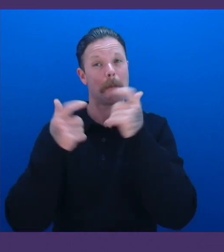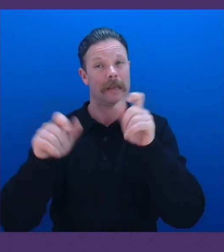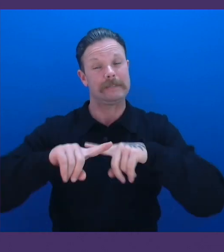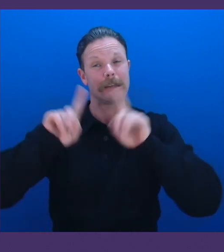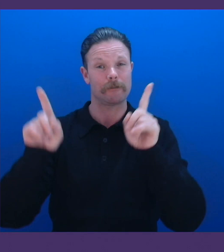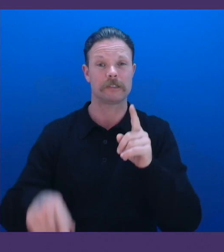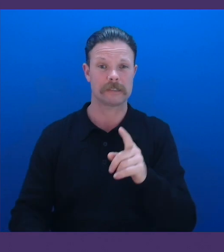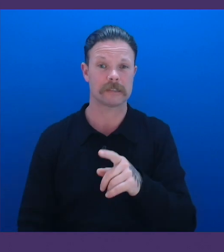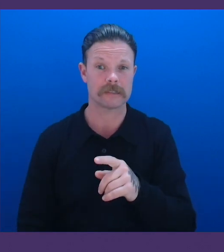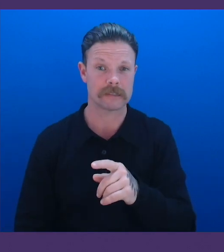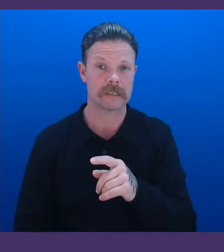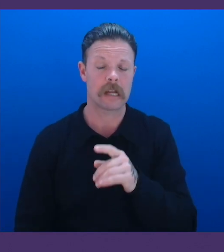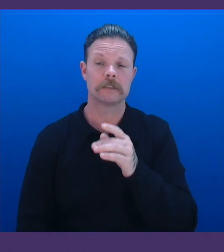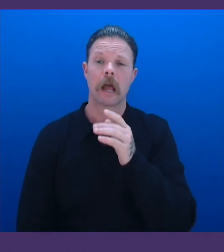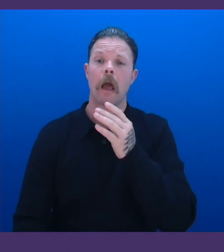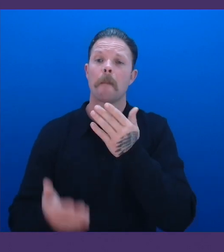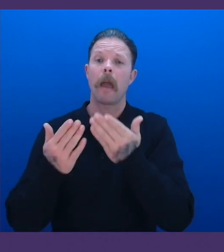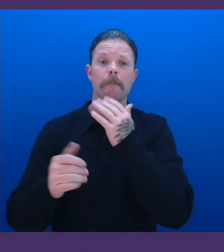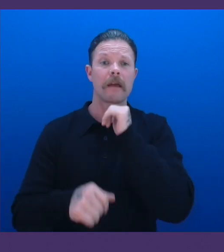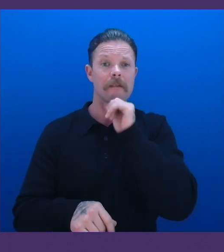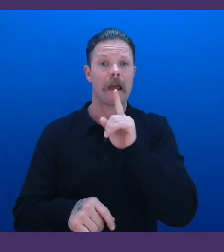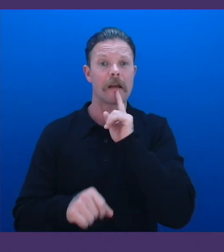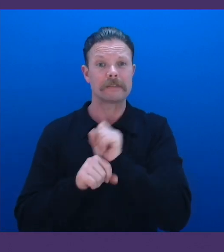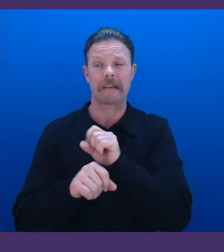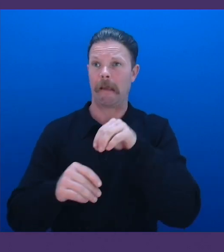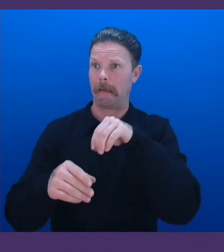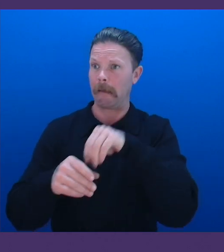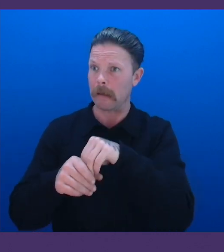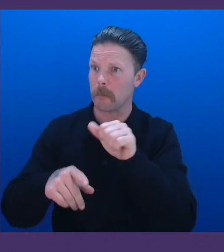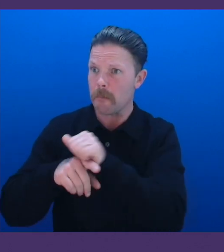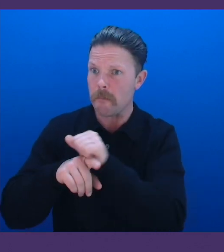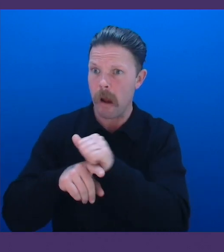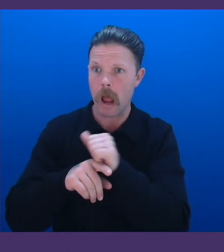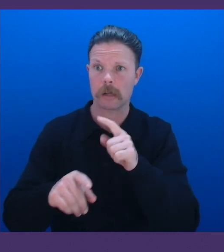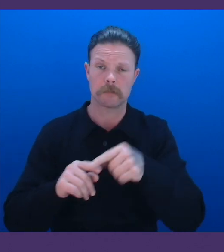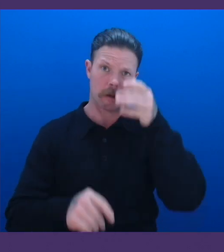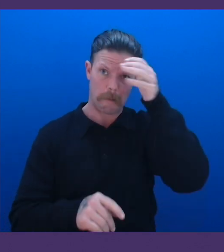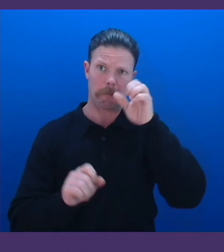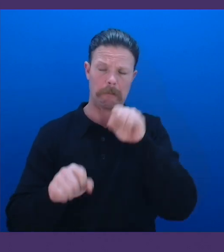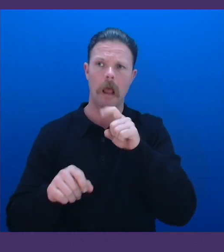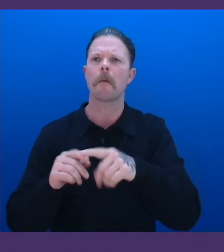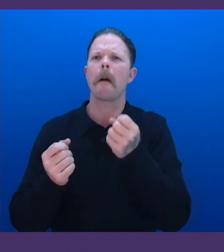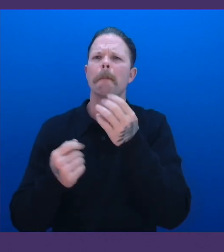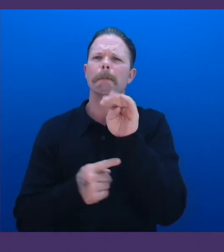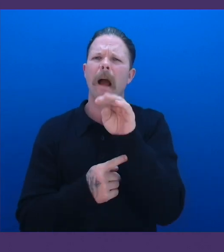but perhaps not actually in practice. Microsoft and many others are already using global standards